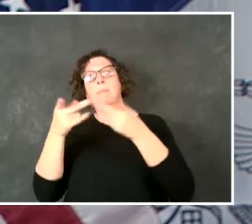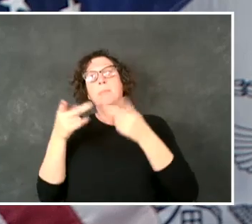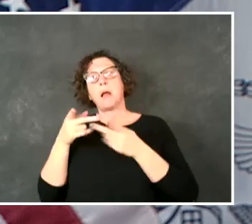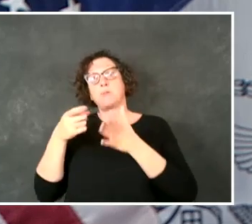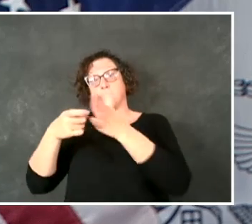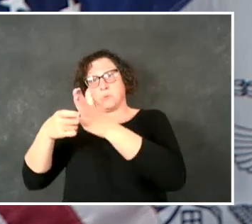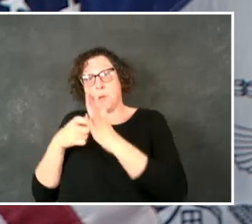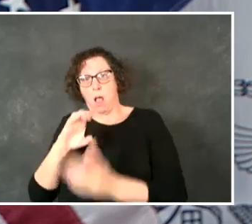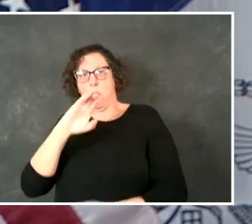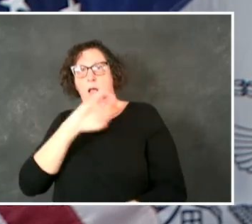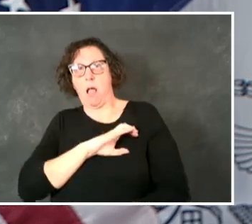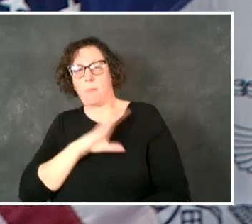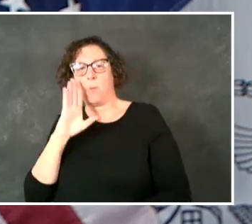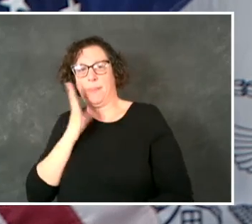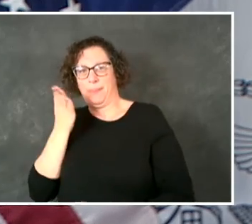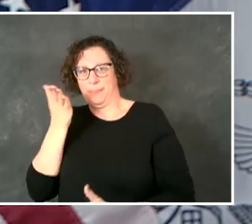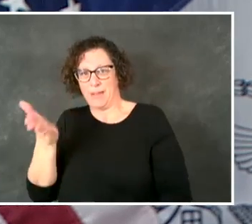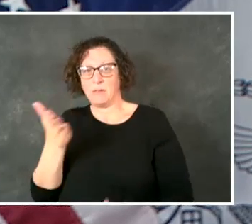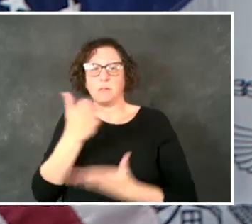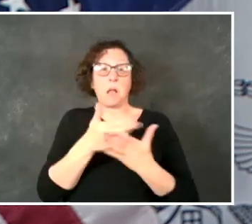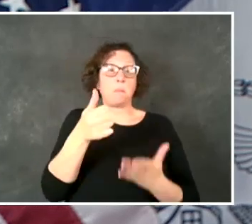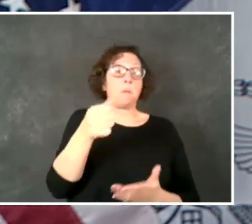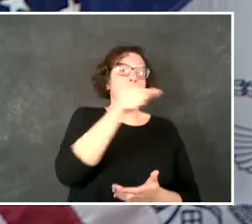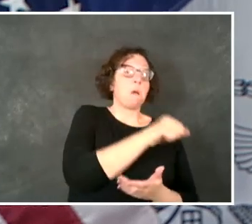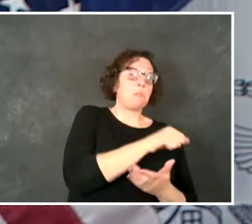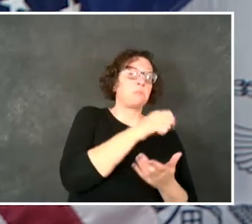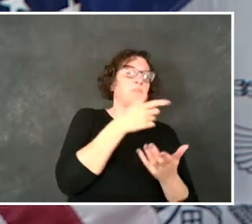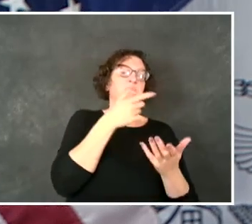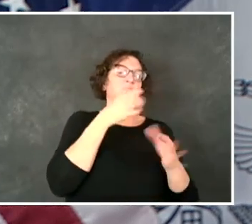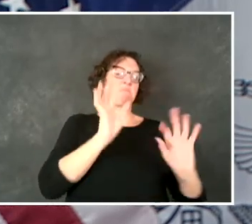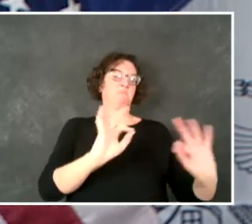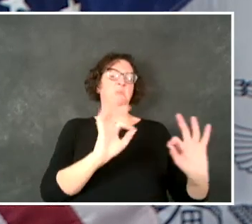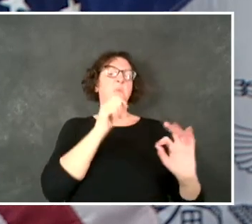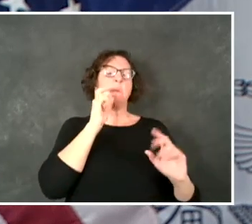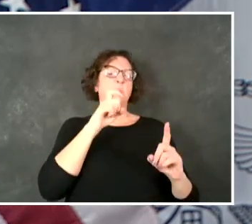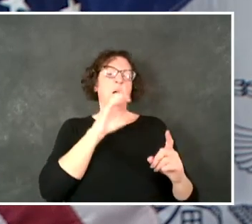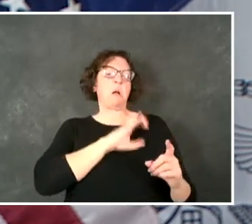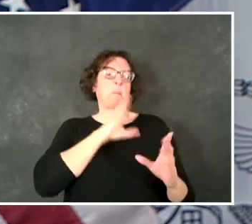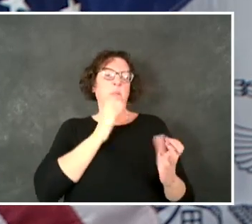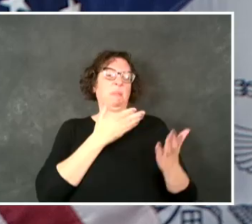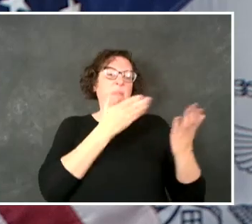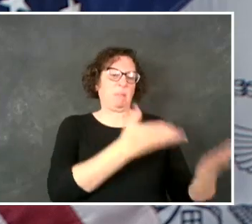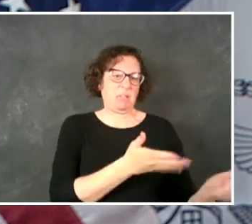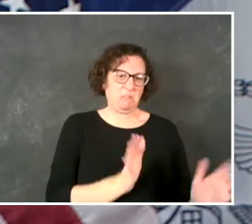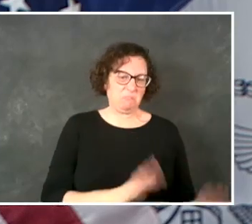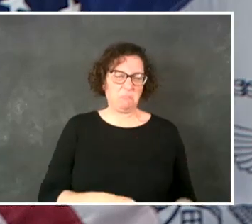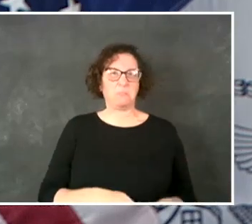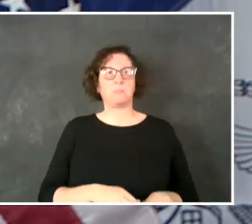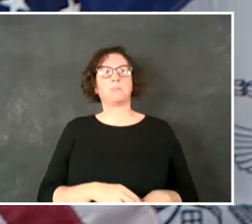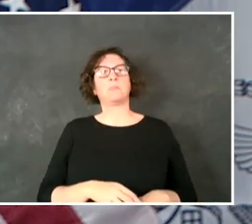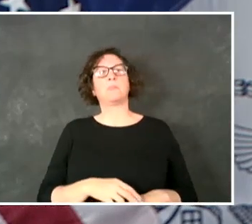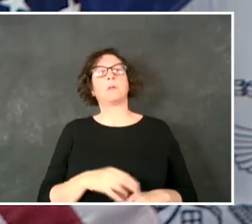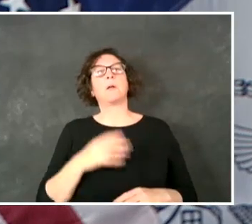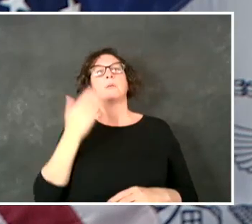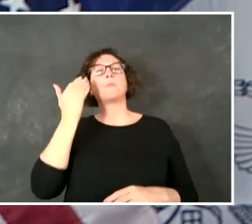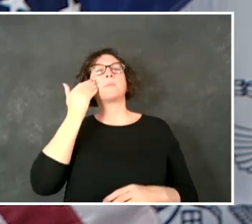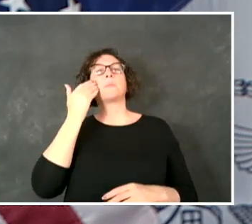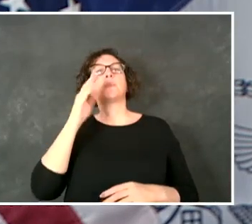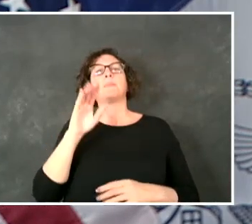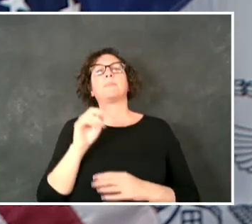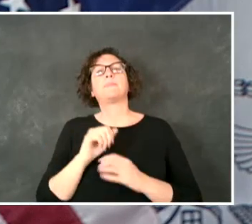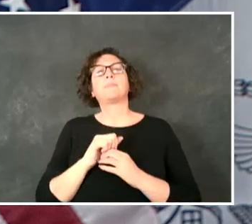ATTACHED.